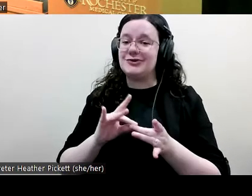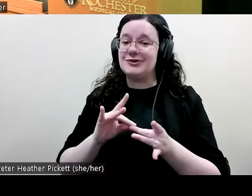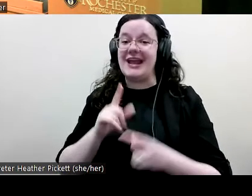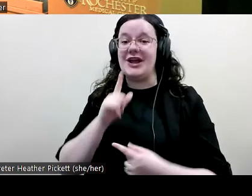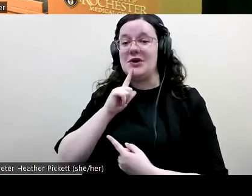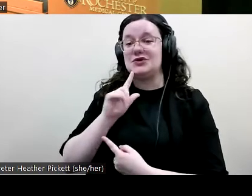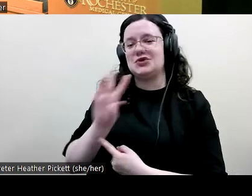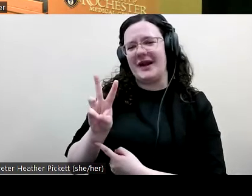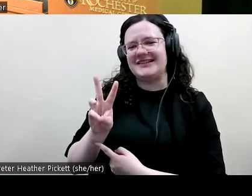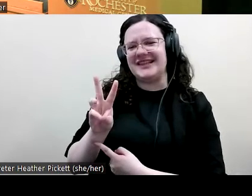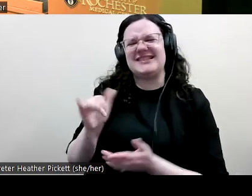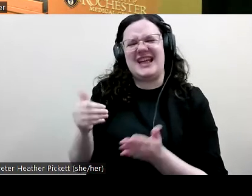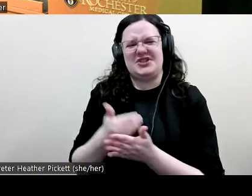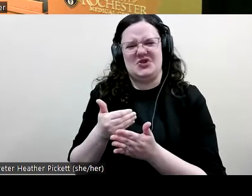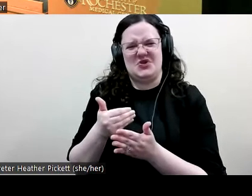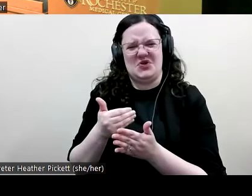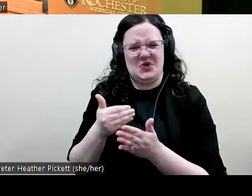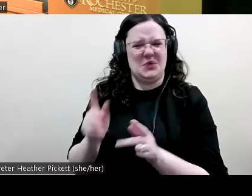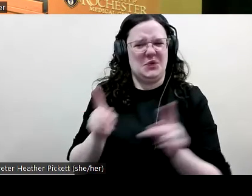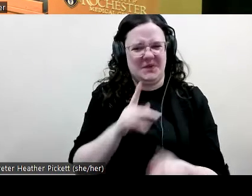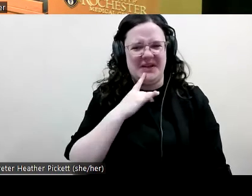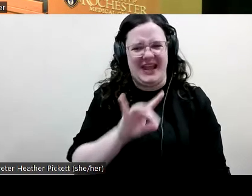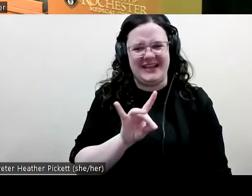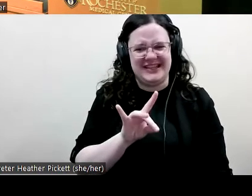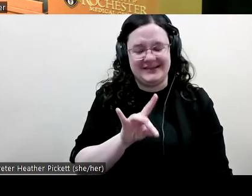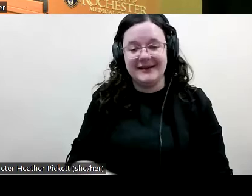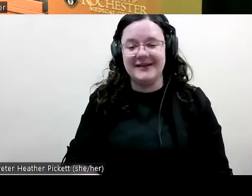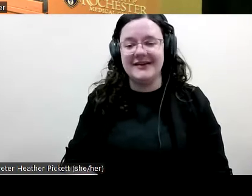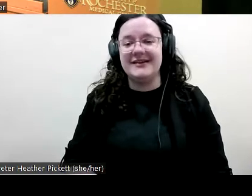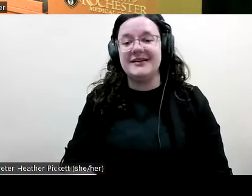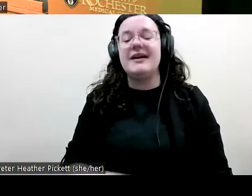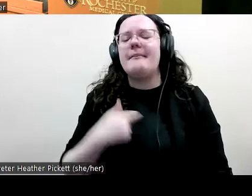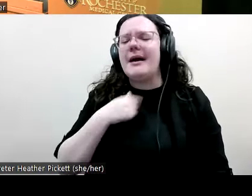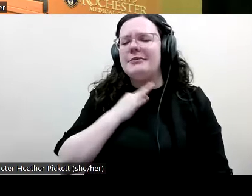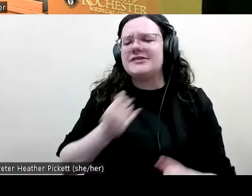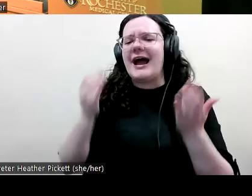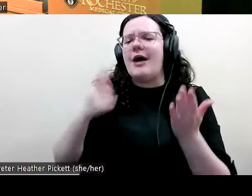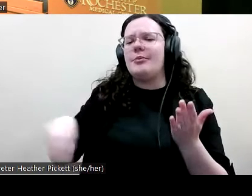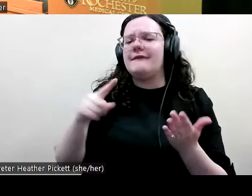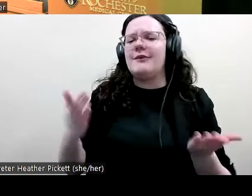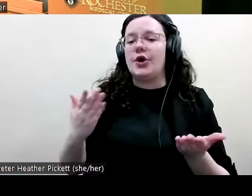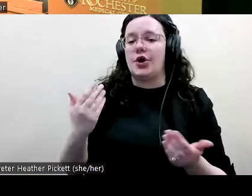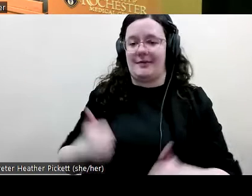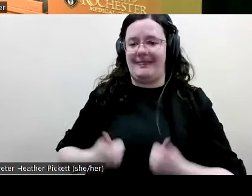kind of think about this so I just want to know how many of you in this room live alone there's